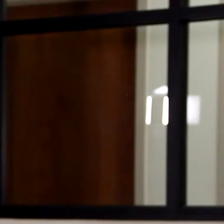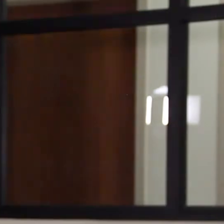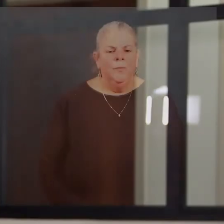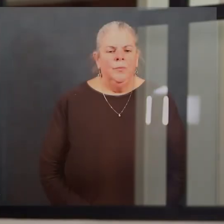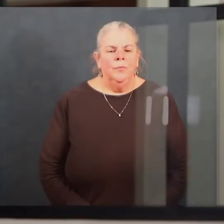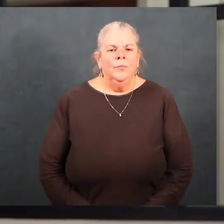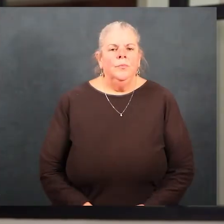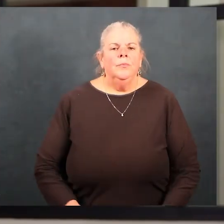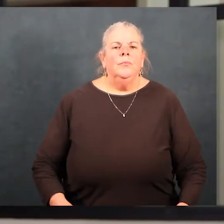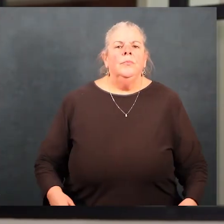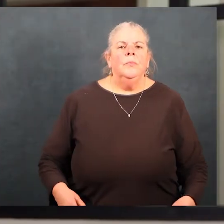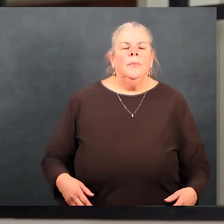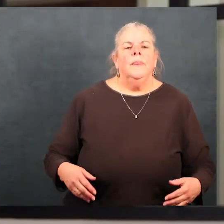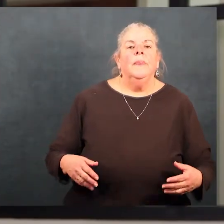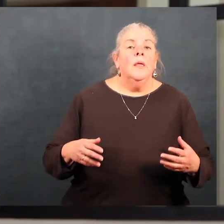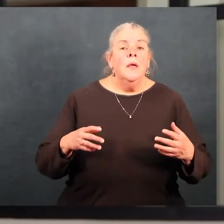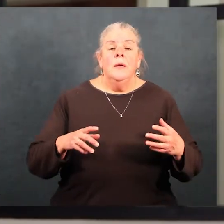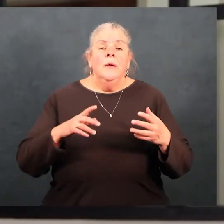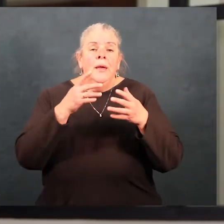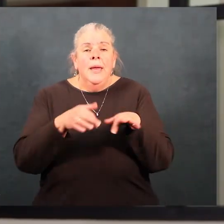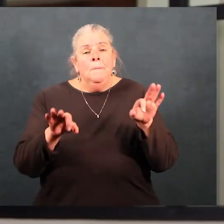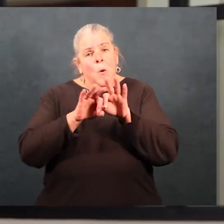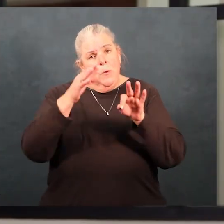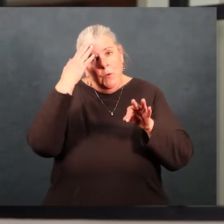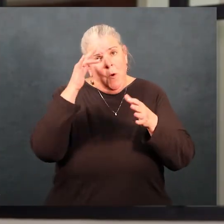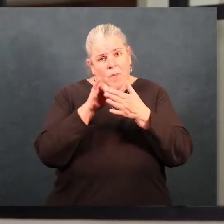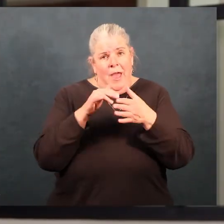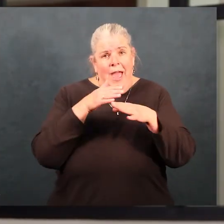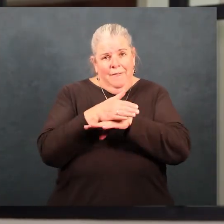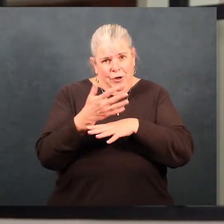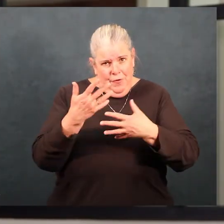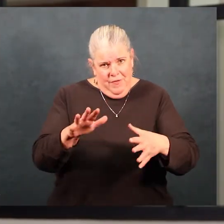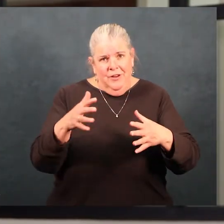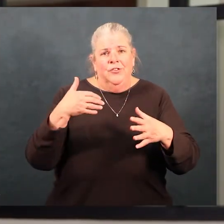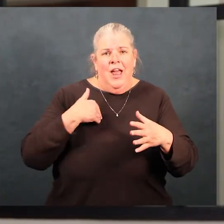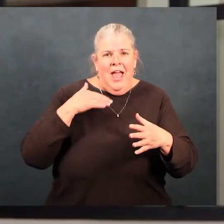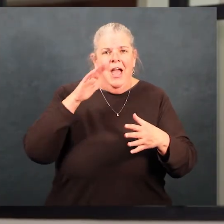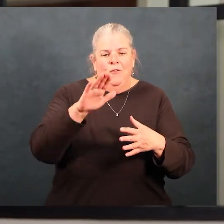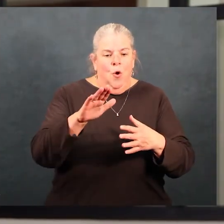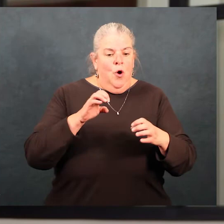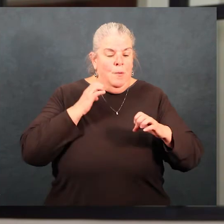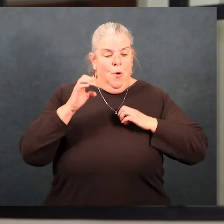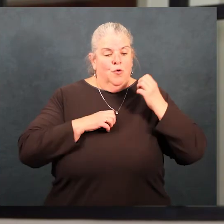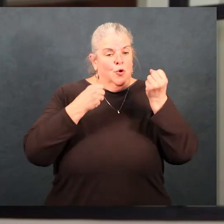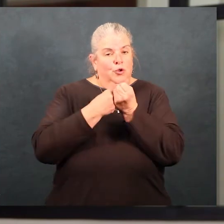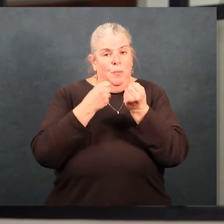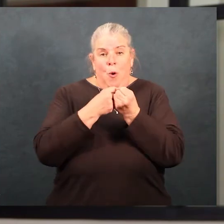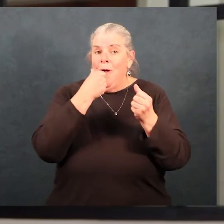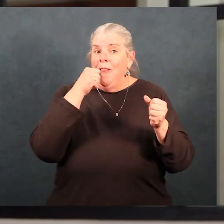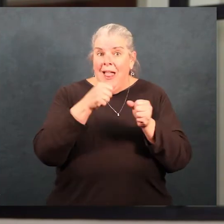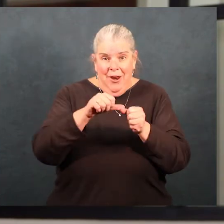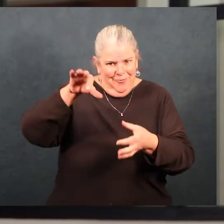So, once you have your emotional support animal letter and it's signed and it's on the letterhead